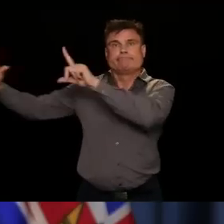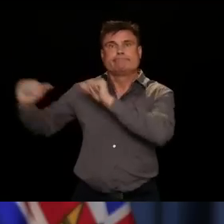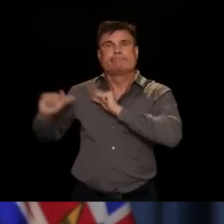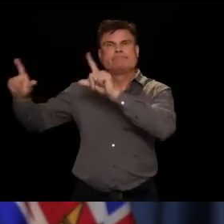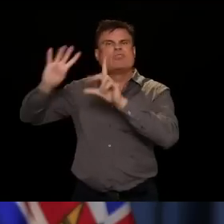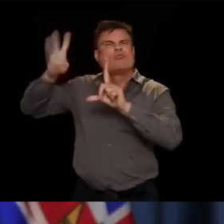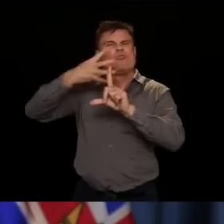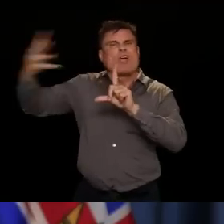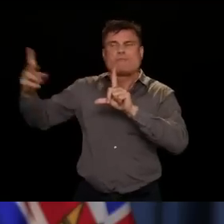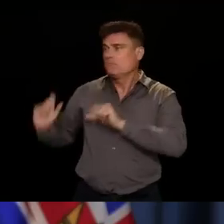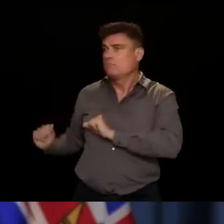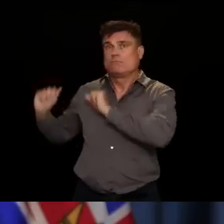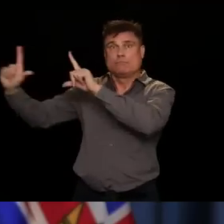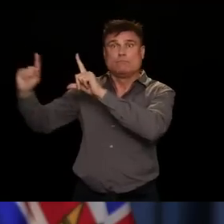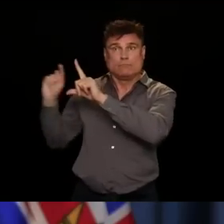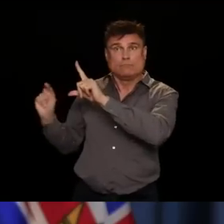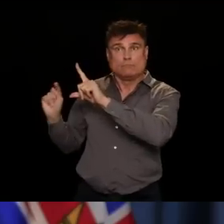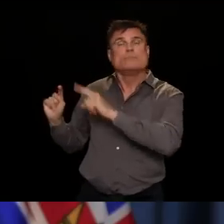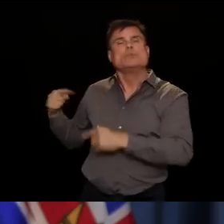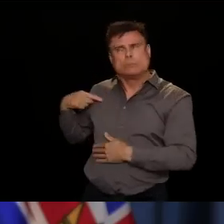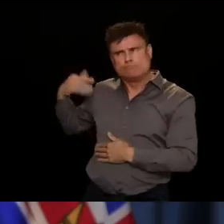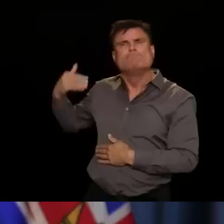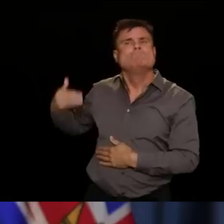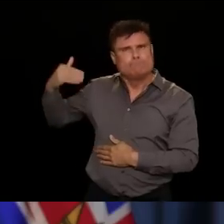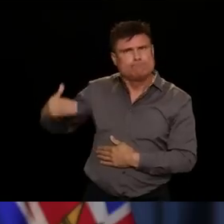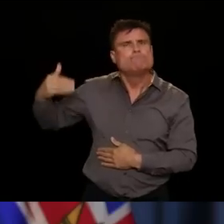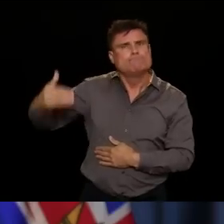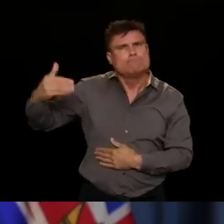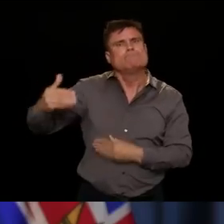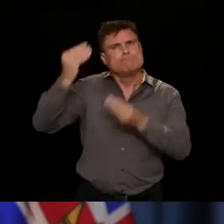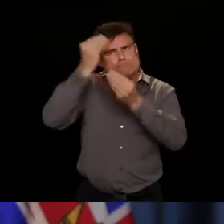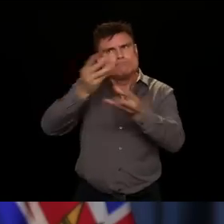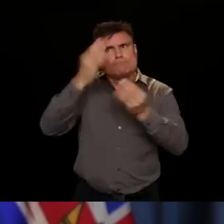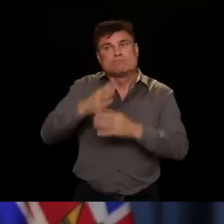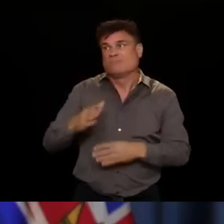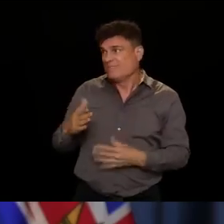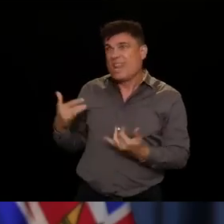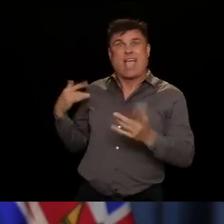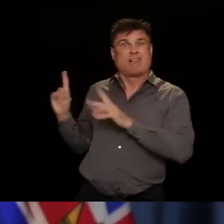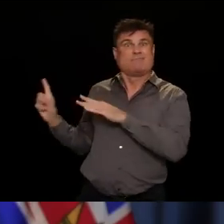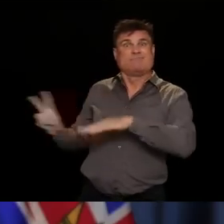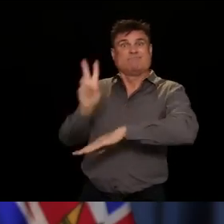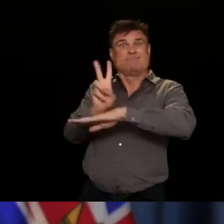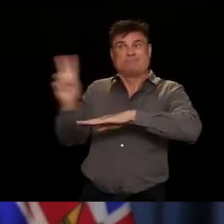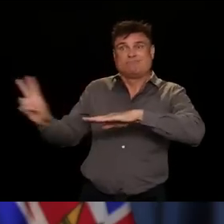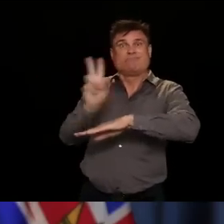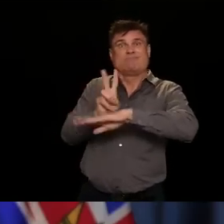our first presentation drew on the expense of other jurisdictions ensuring